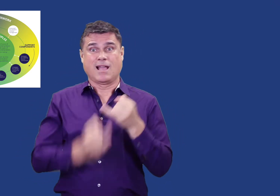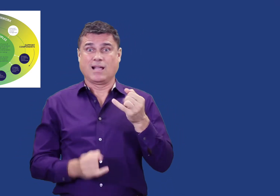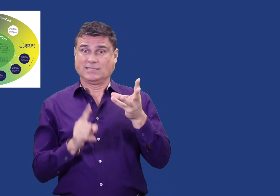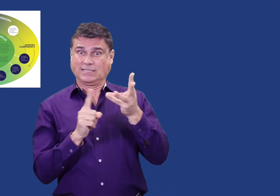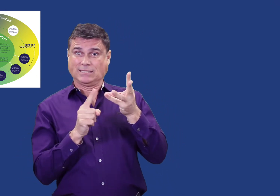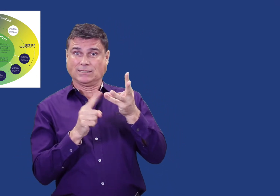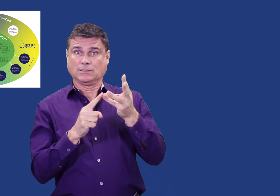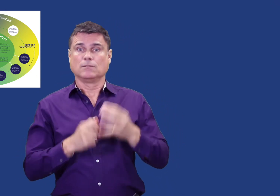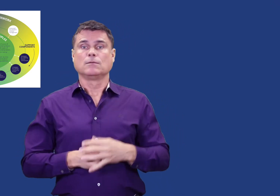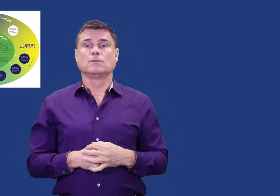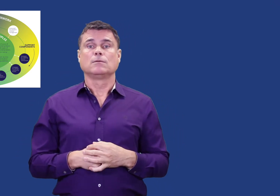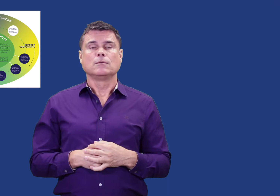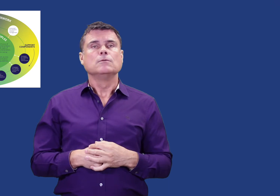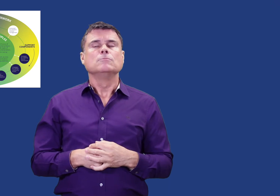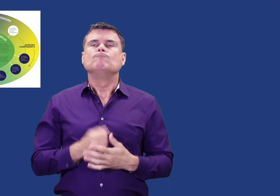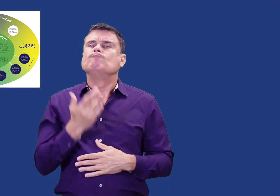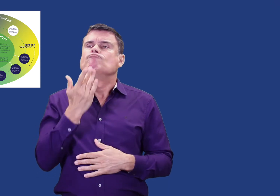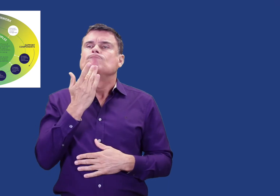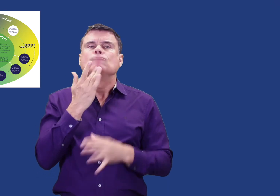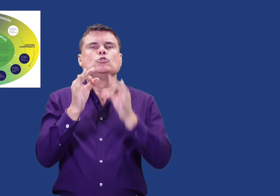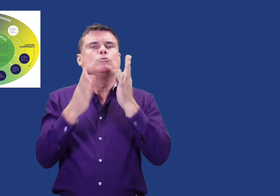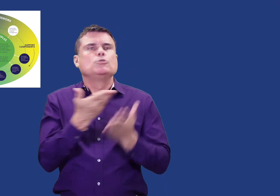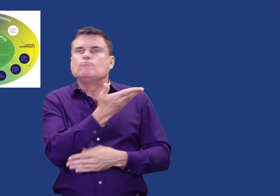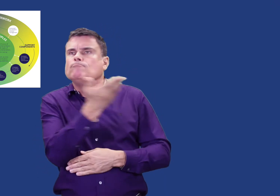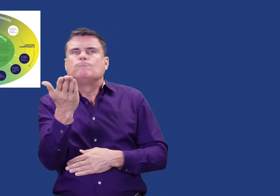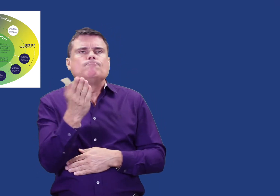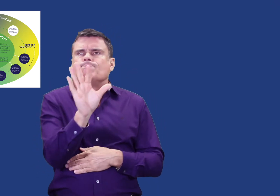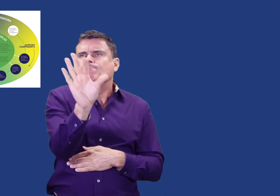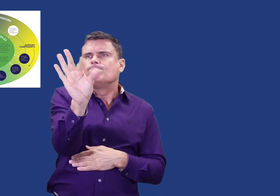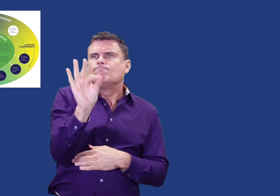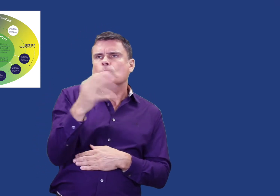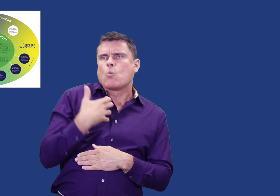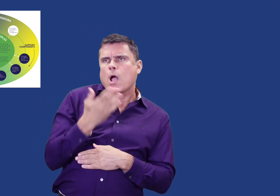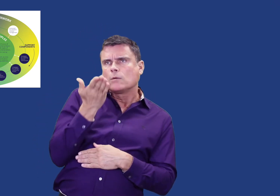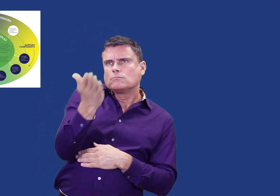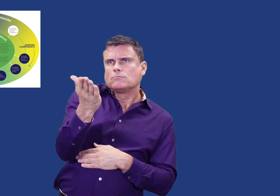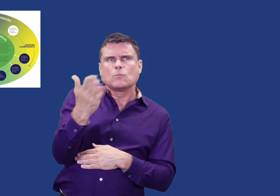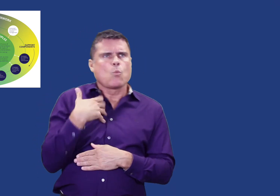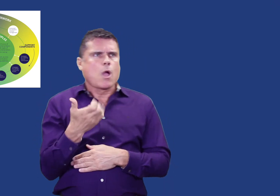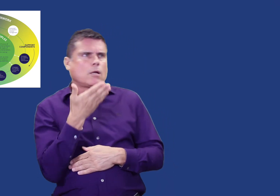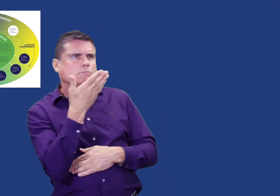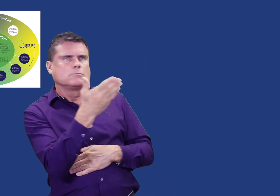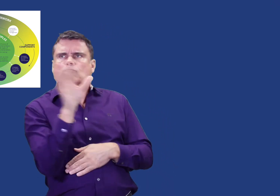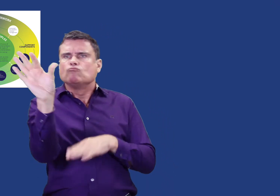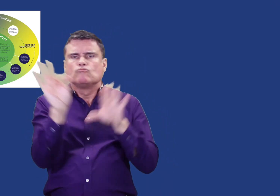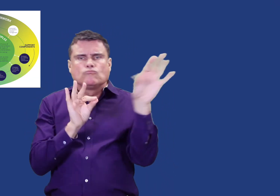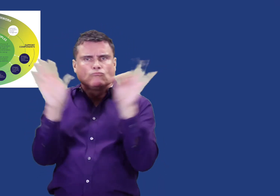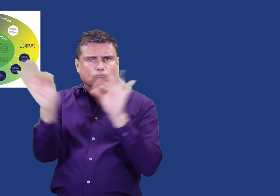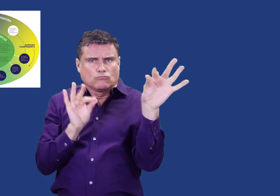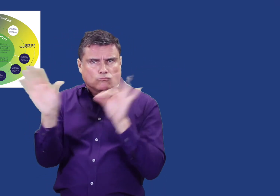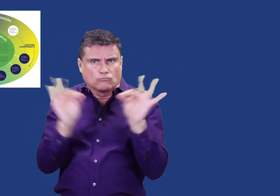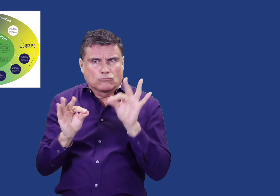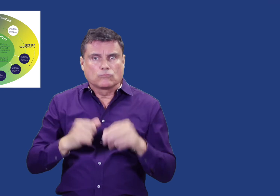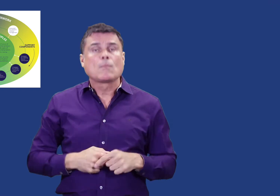AND LASTLY, 6. CHOICE OF INTERPRETERS